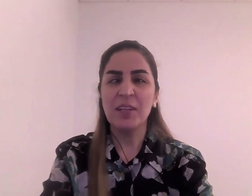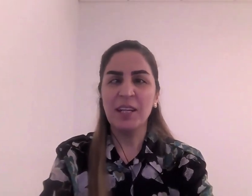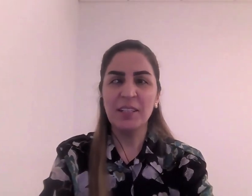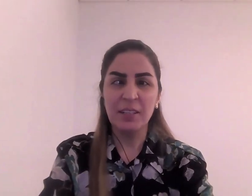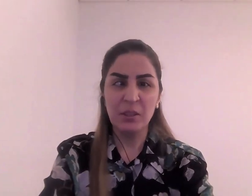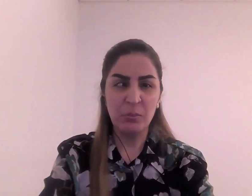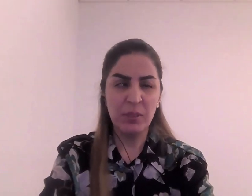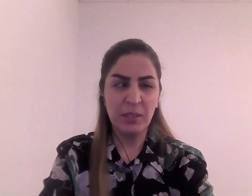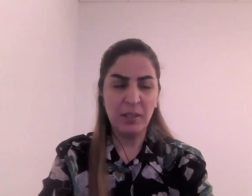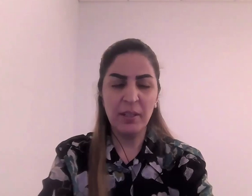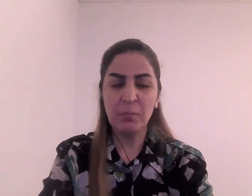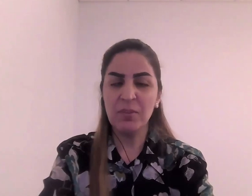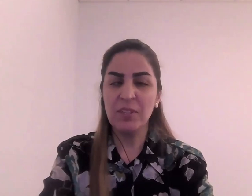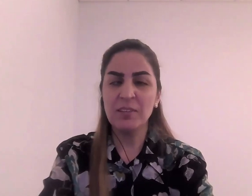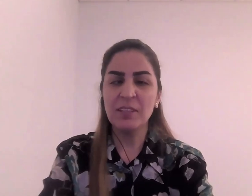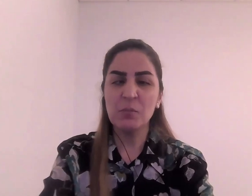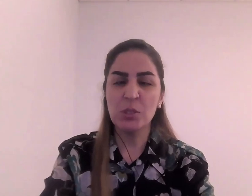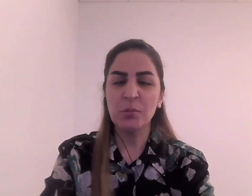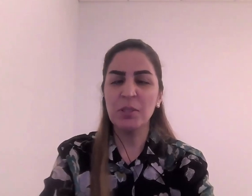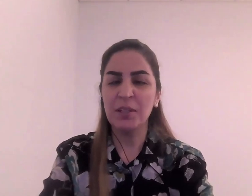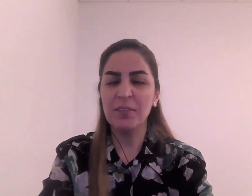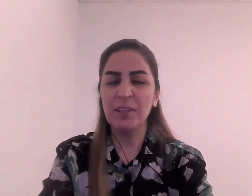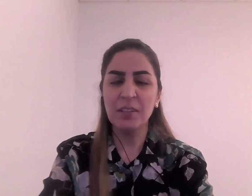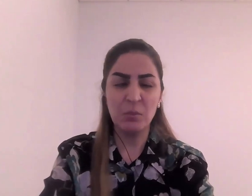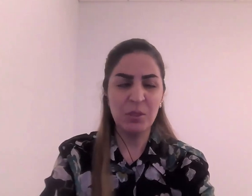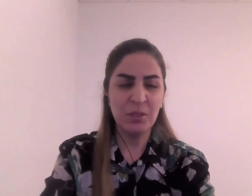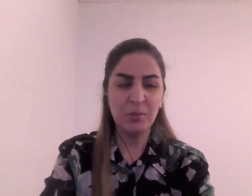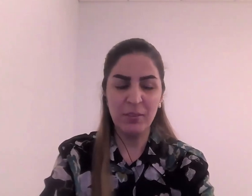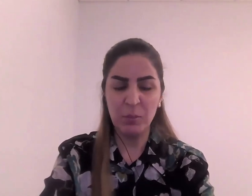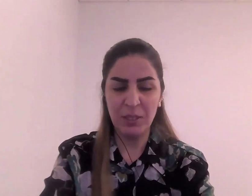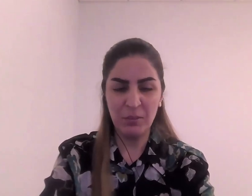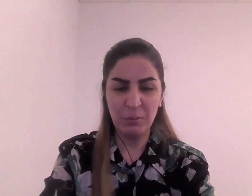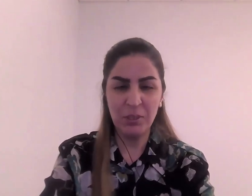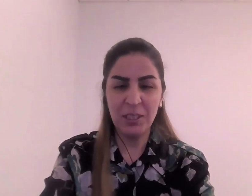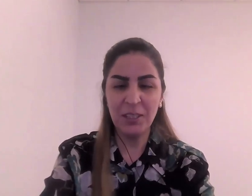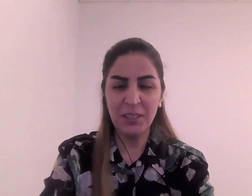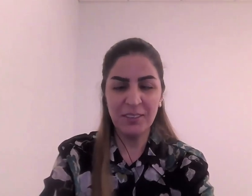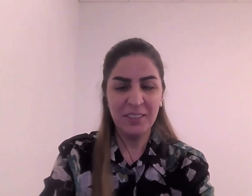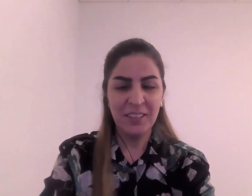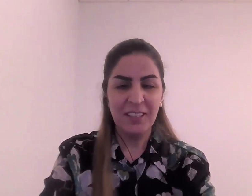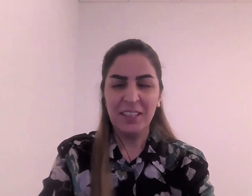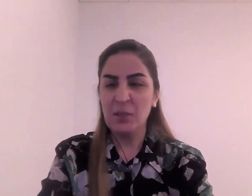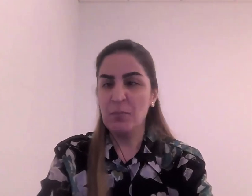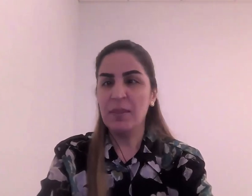our captioner. I want to thank Dmitry who has been supporting a lot. And if I forgot anybody,